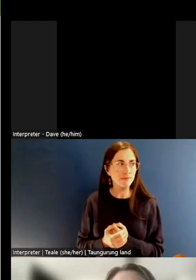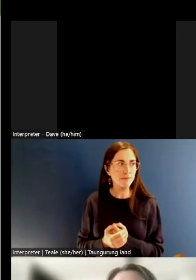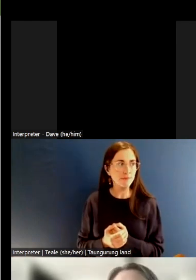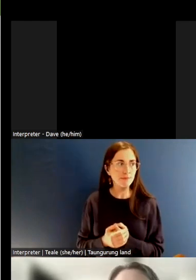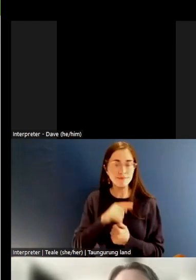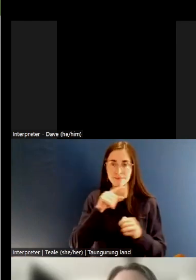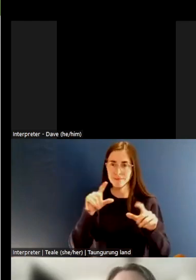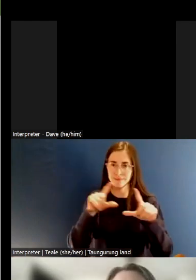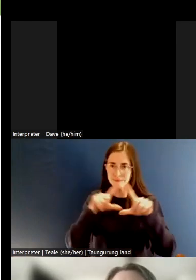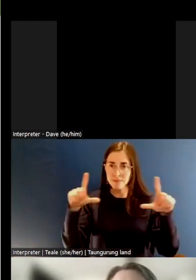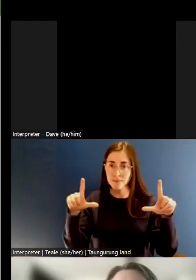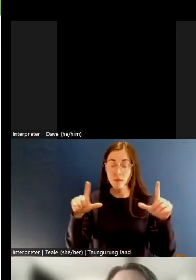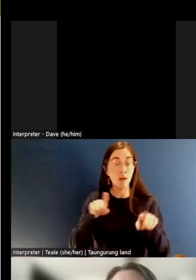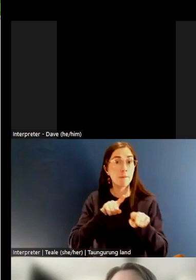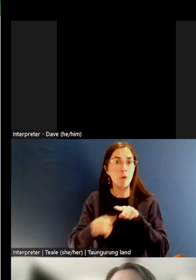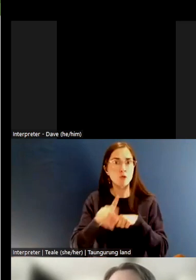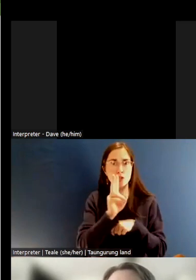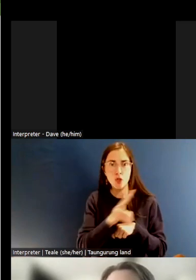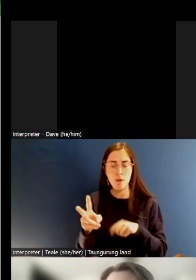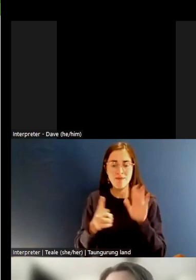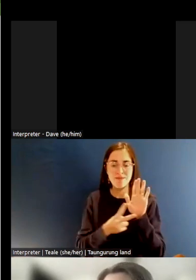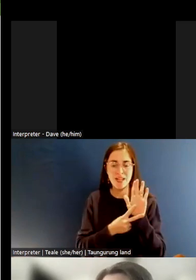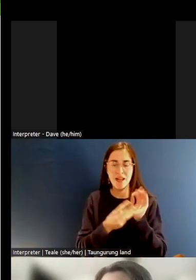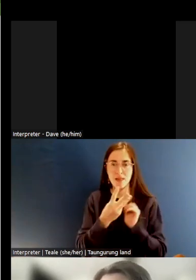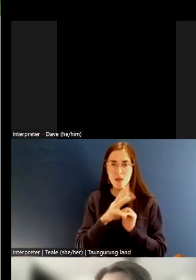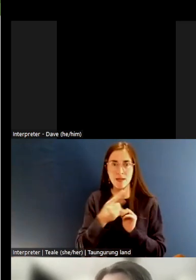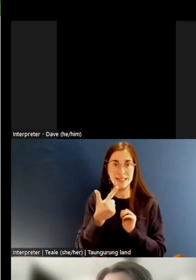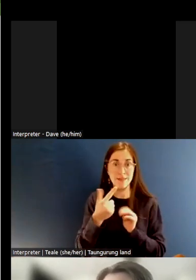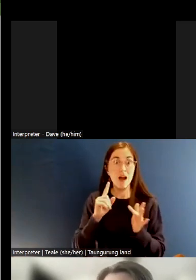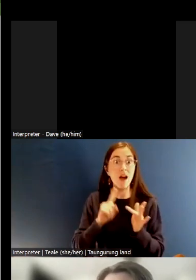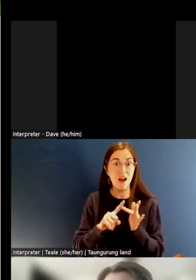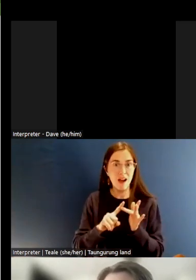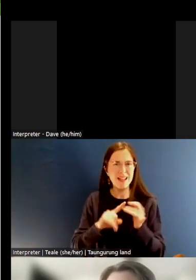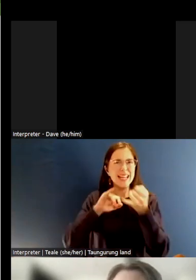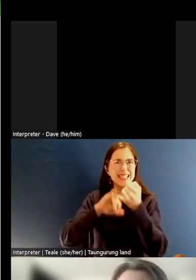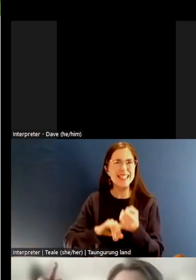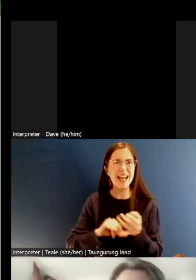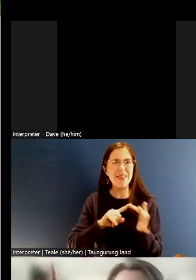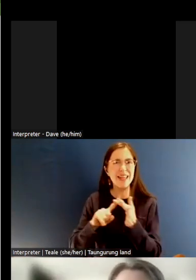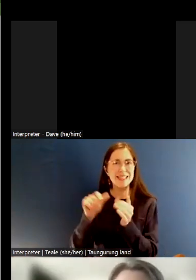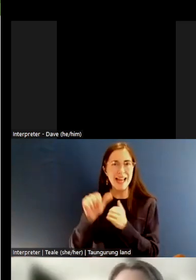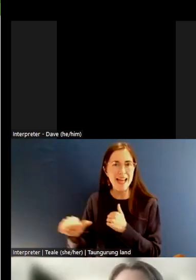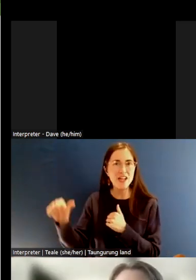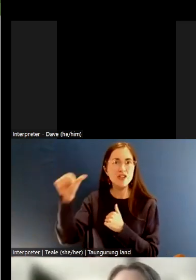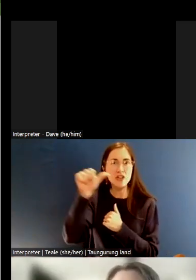The commonest was this V37I, which is that Southeast Asian variant, that one was in the yellow back on that world map.